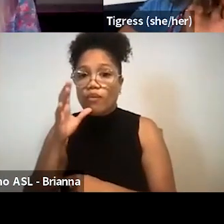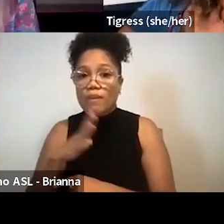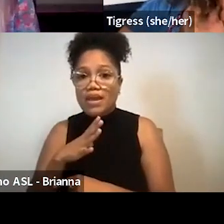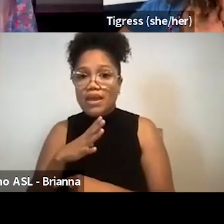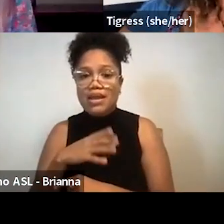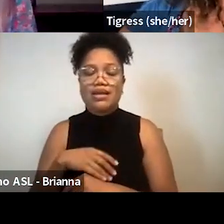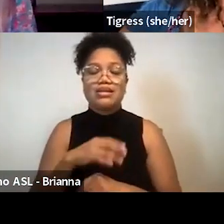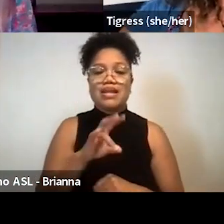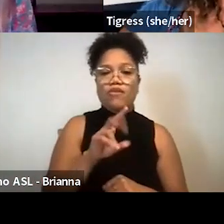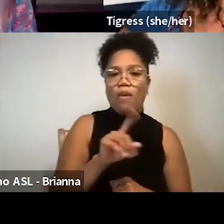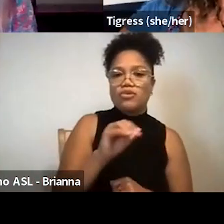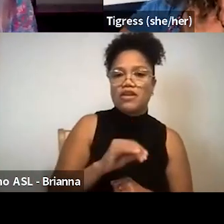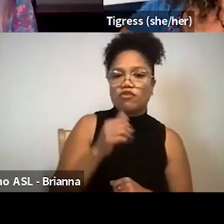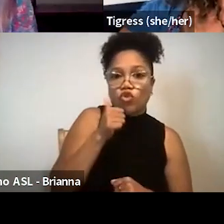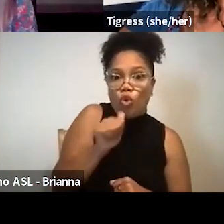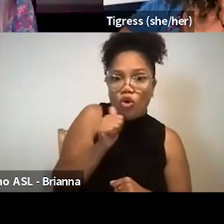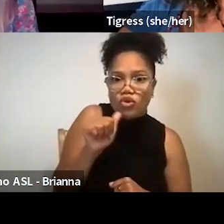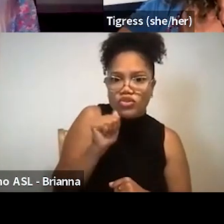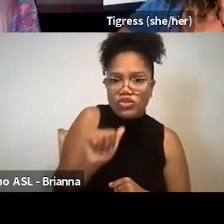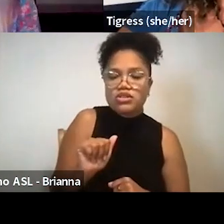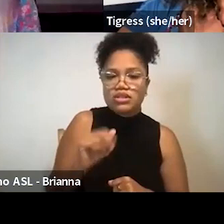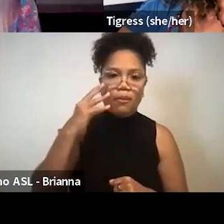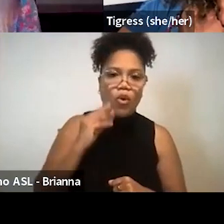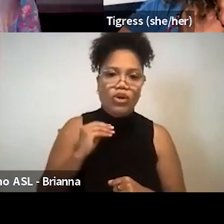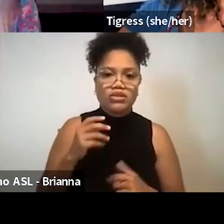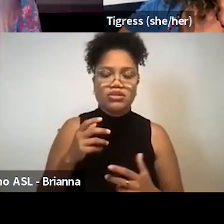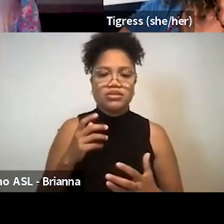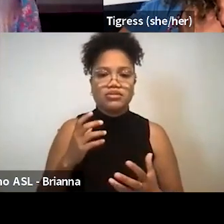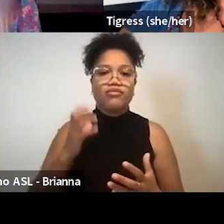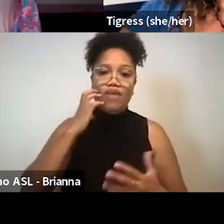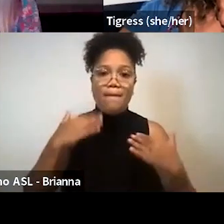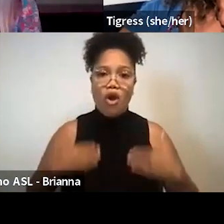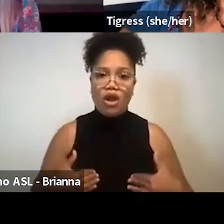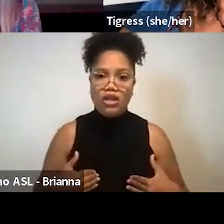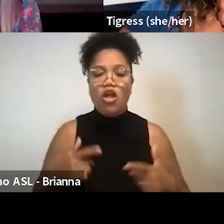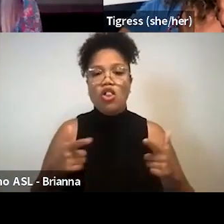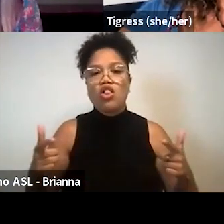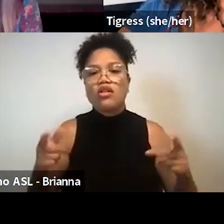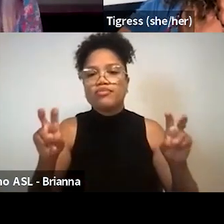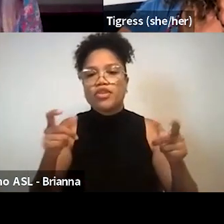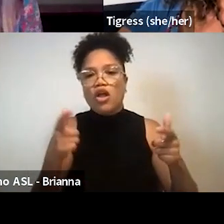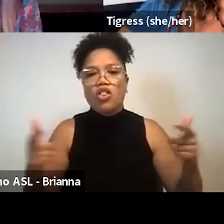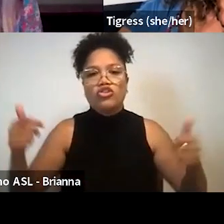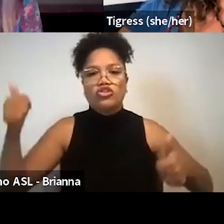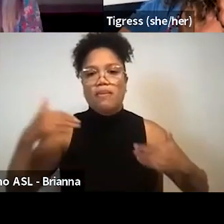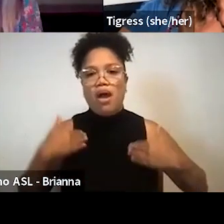So these are staggering, staggering numbers of people living in larger bodies and experiencing